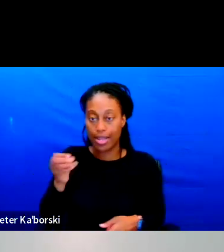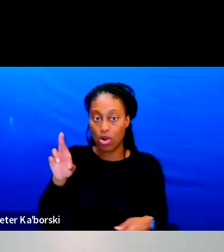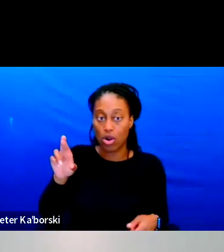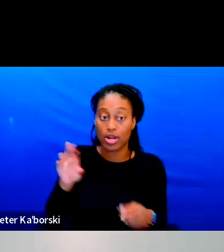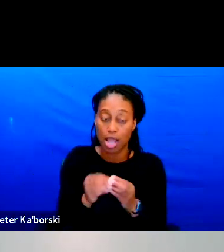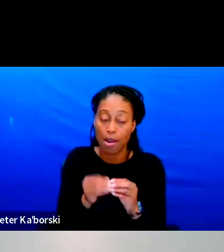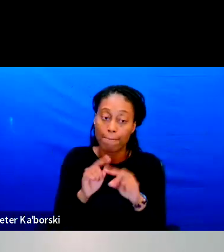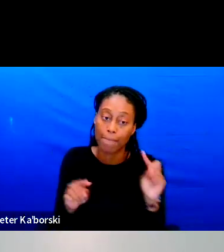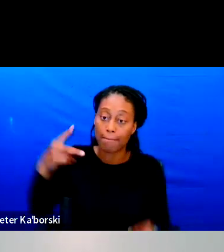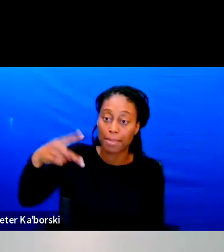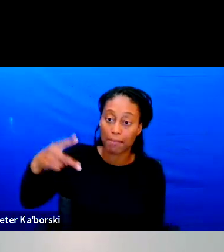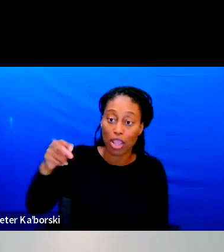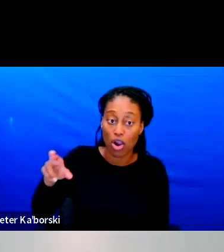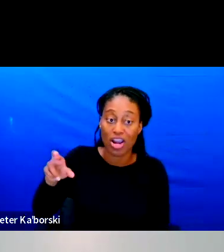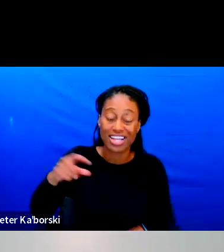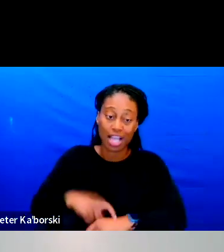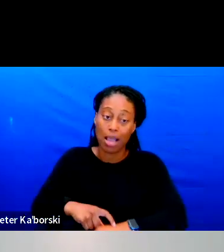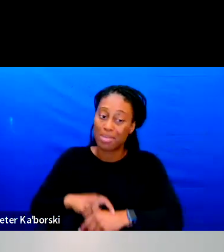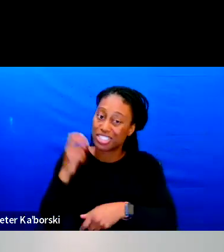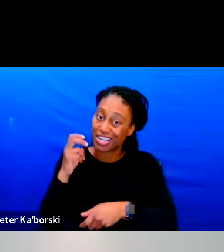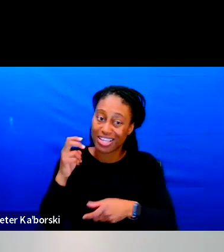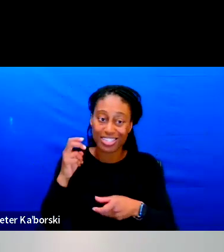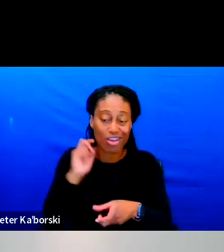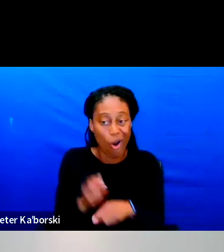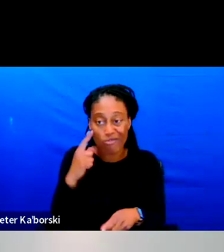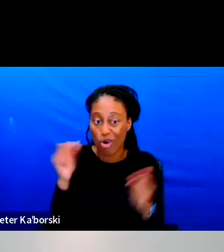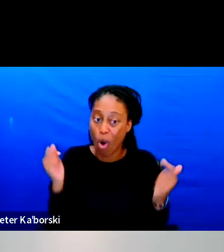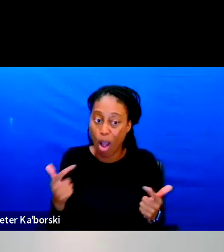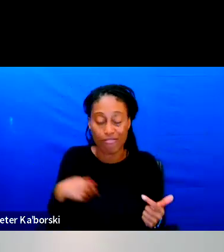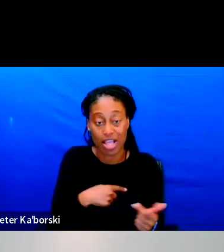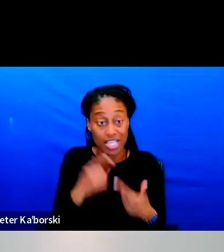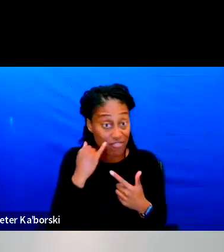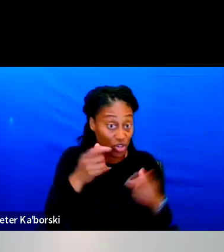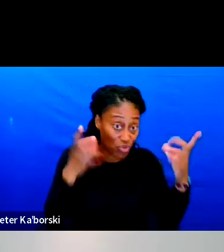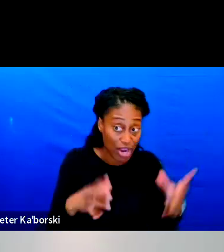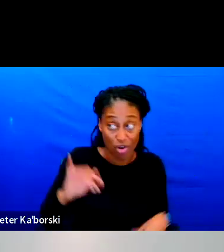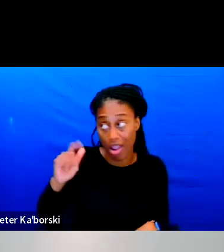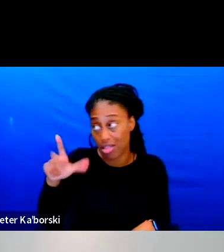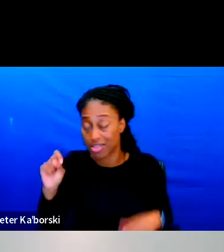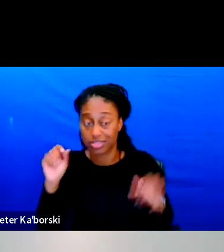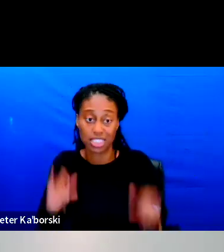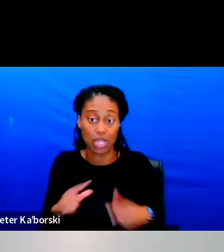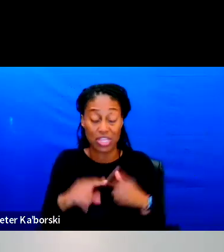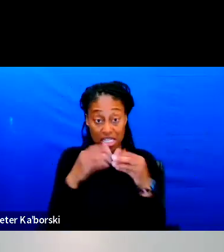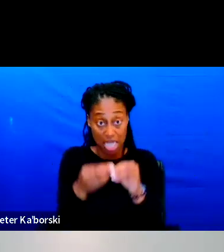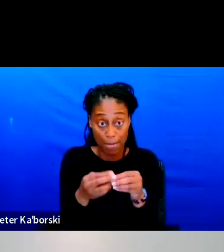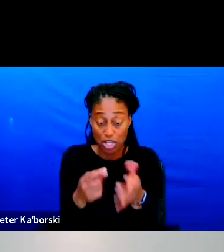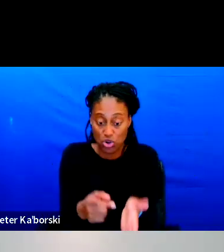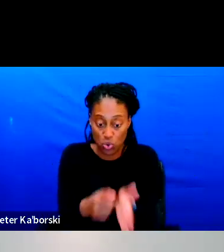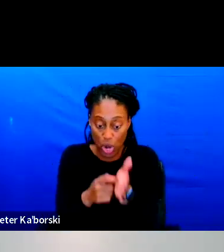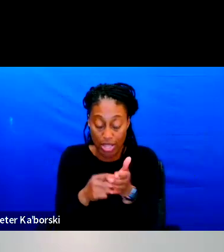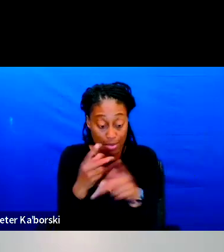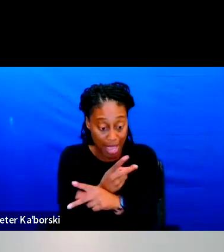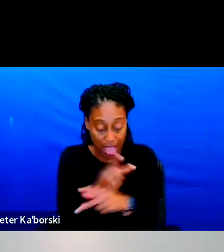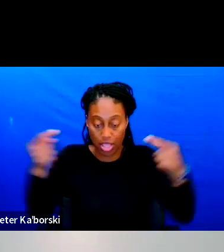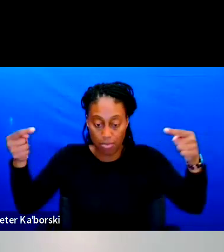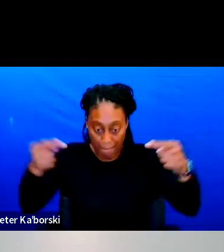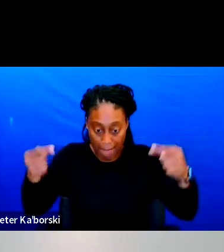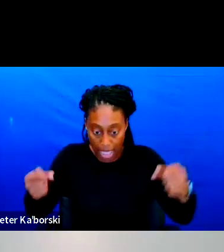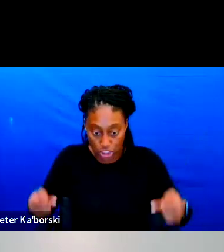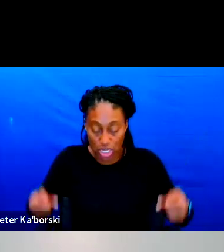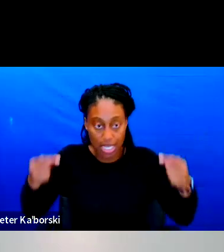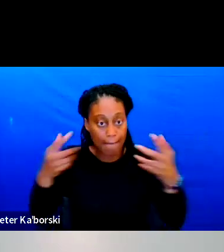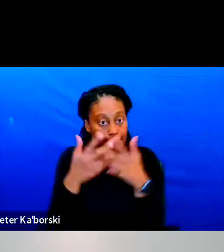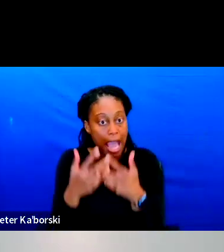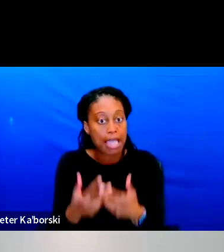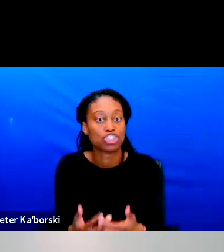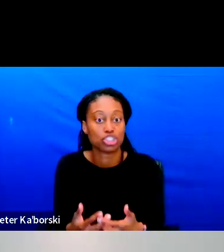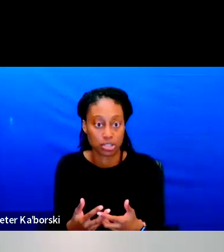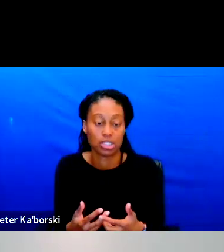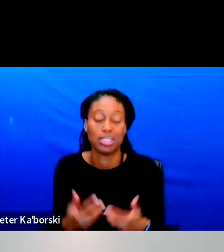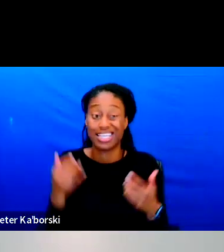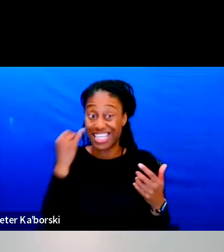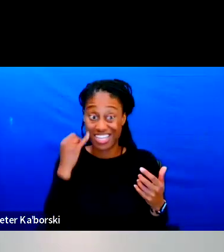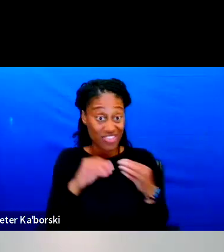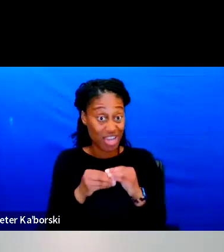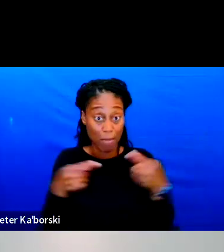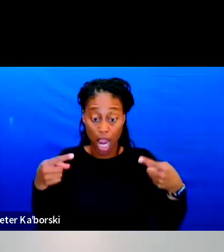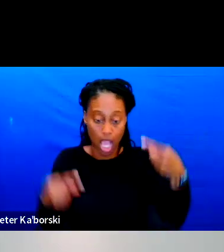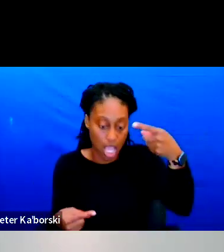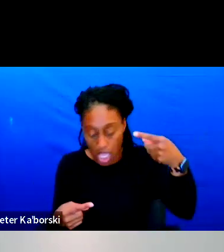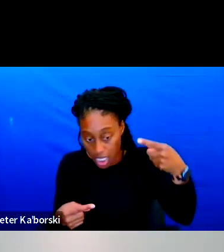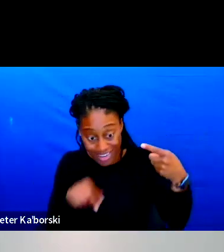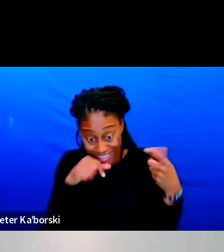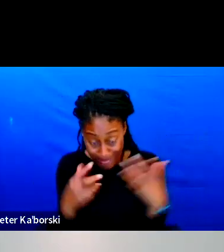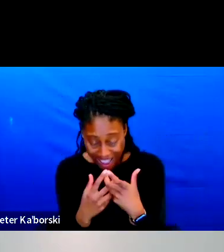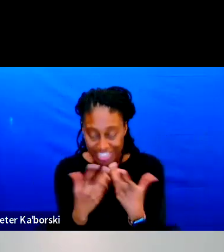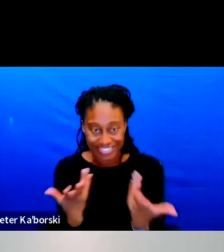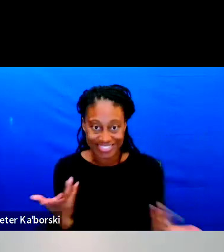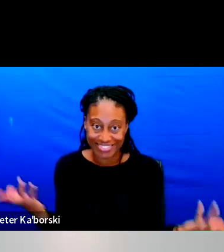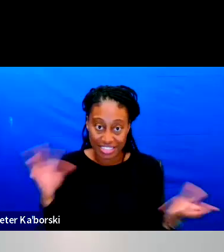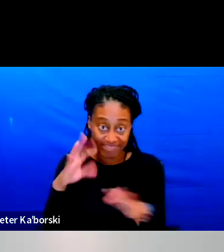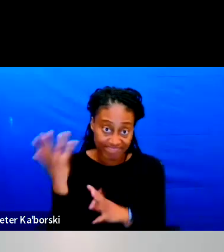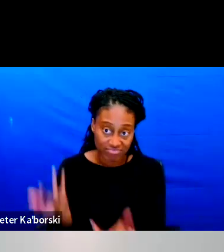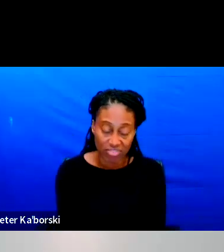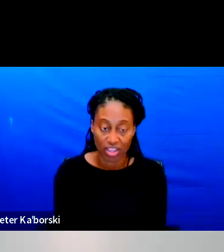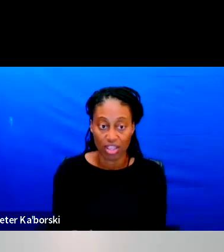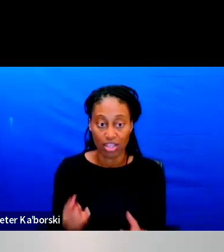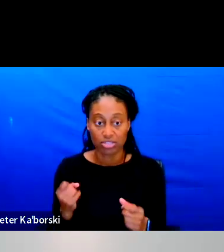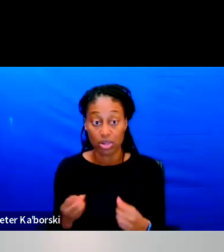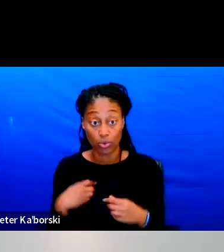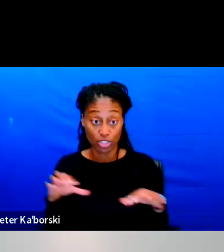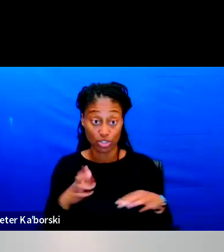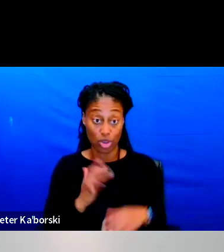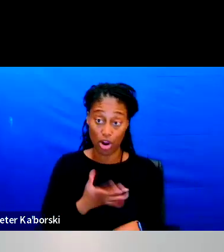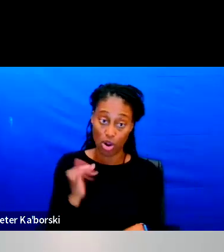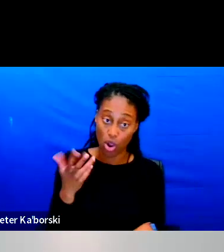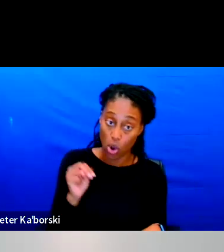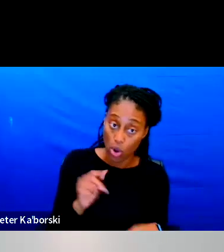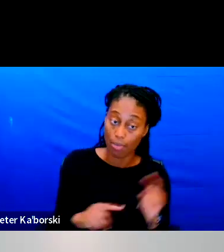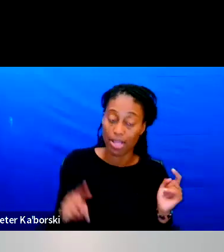Selina Butcher: Ppr. Time is hectic for all of us, whether you're a director or Ion less cause it's like the numbers have to. The math has to math, you know. You know they're saying mad thing, math, and if those numbers don't match up oh, my gosh, so yeah, we we do our own. But our director has access to all of them within